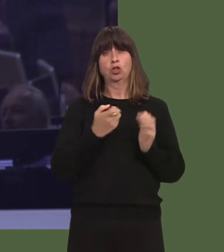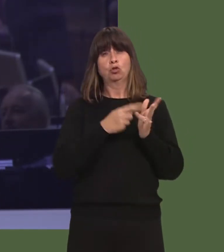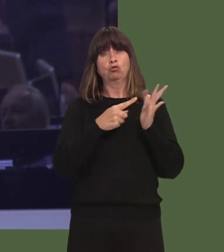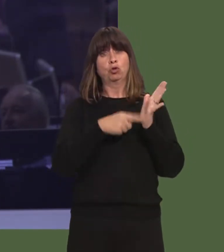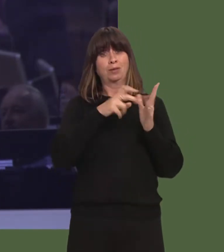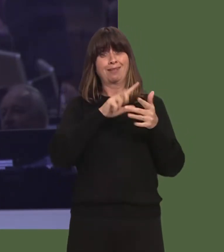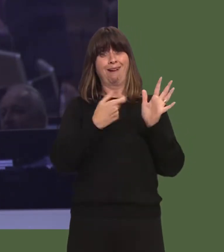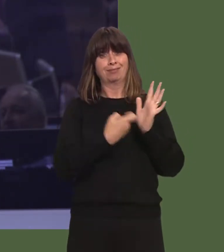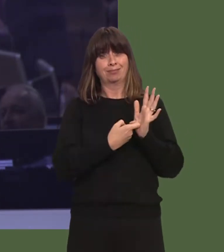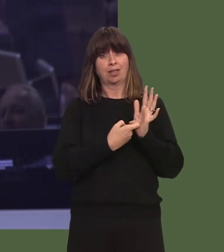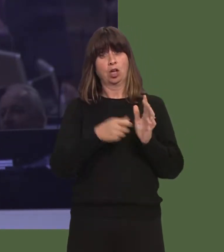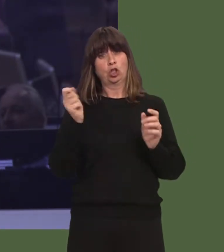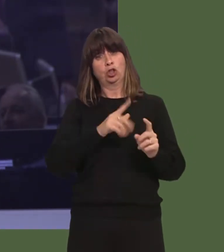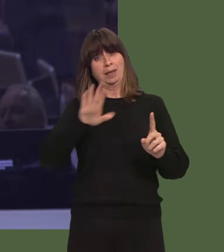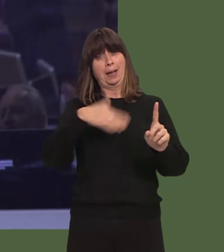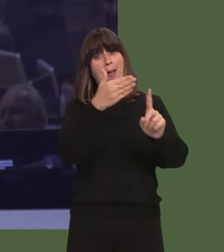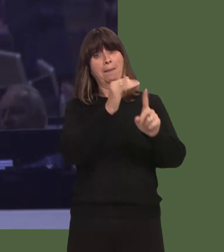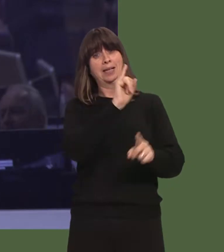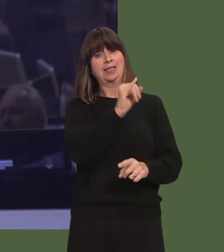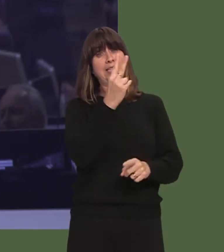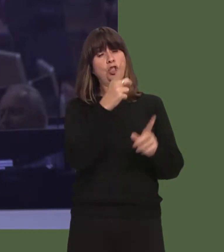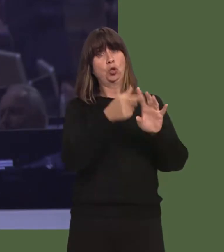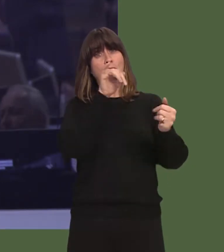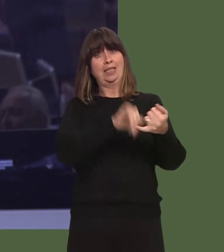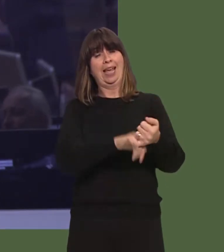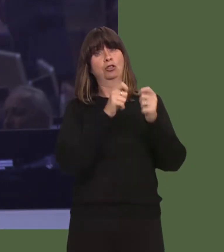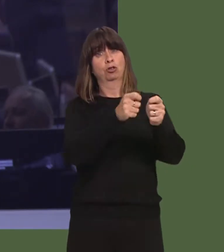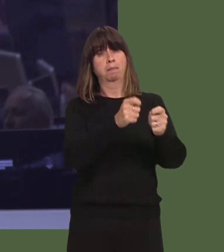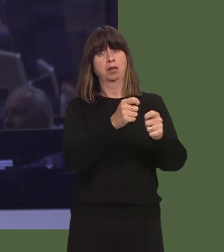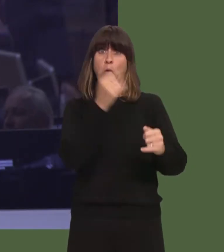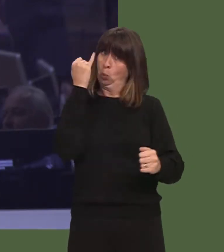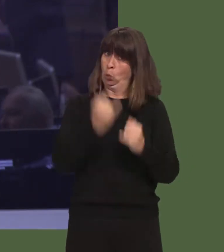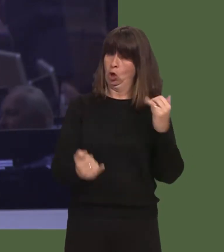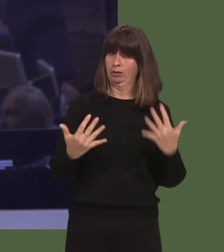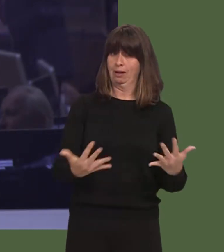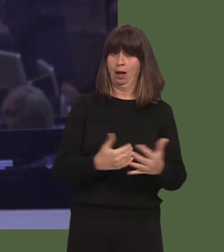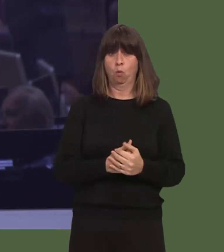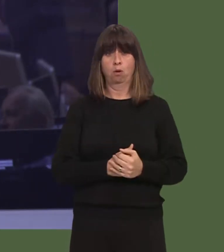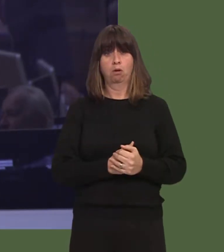within the target 62 days has got worse, and the number of patients waiting longer than